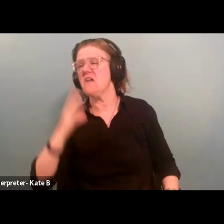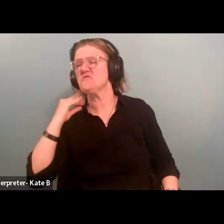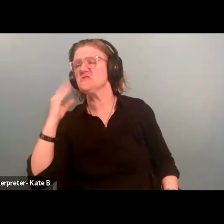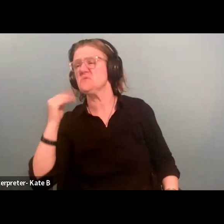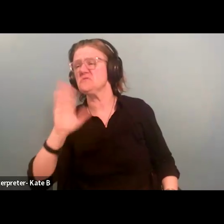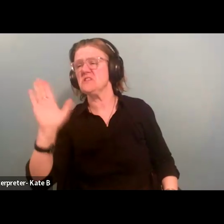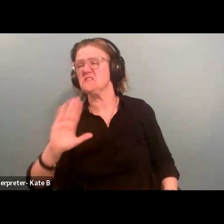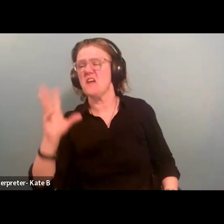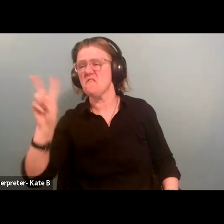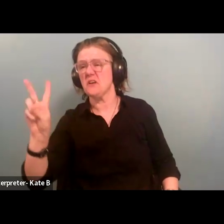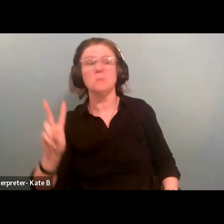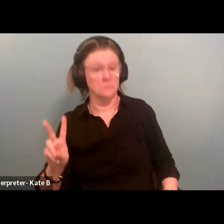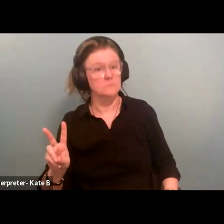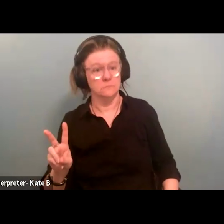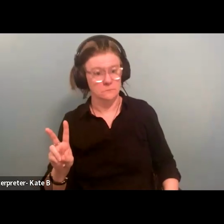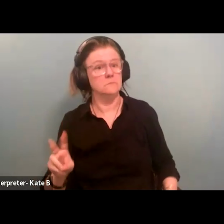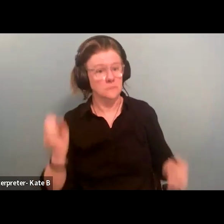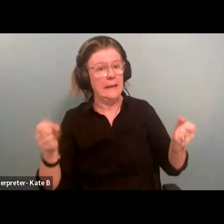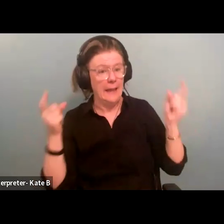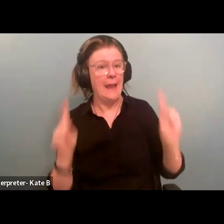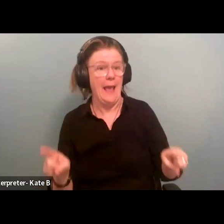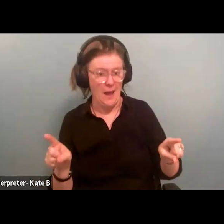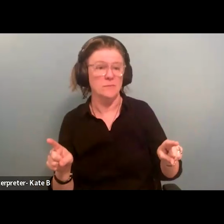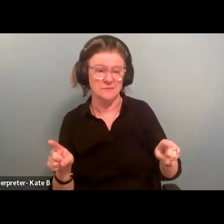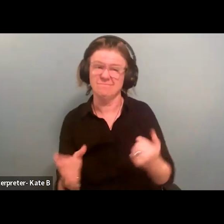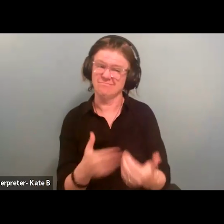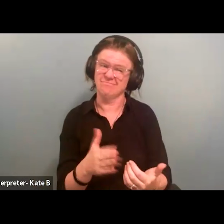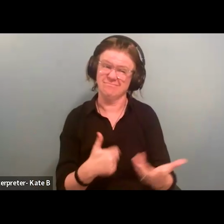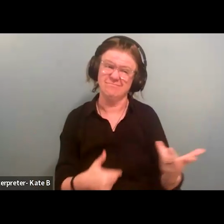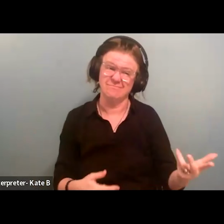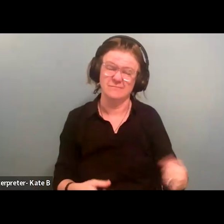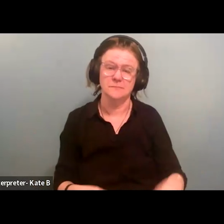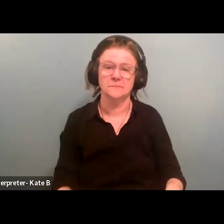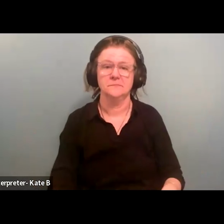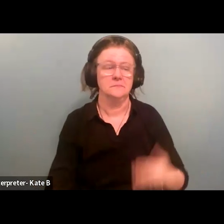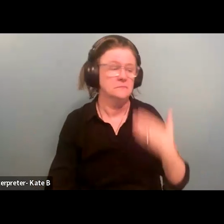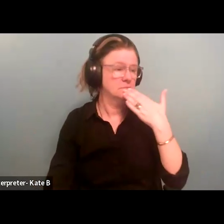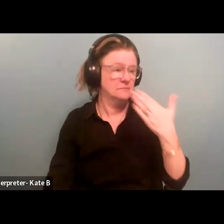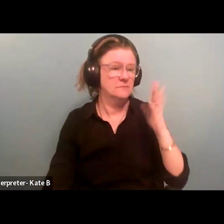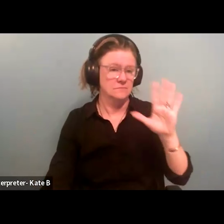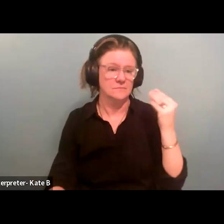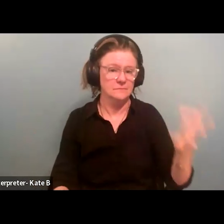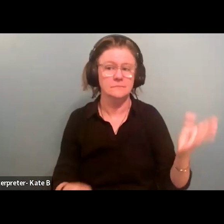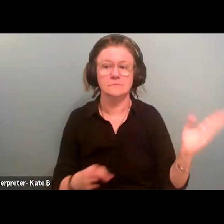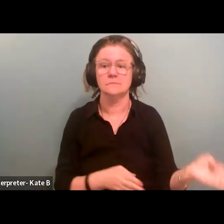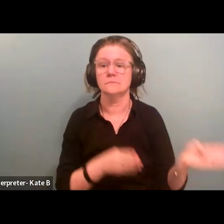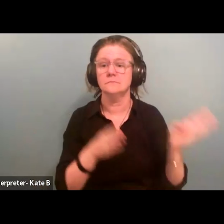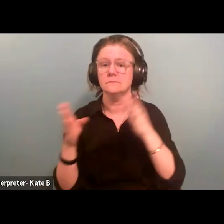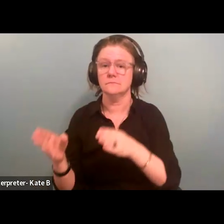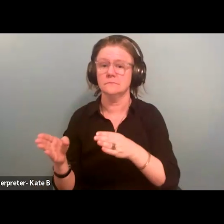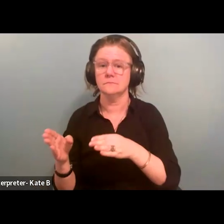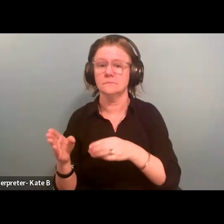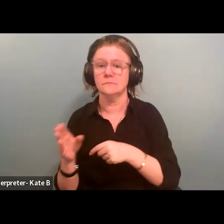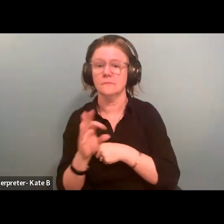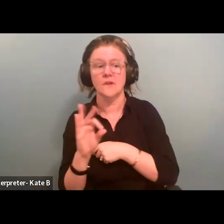But, in fact, it happens pretty easily. So really appreciate all that information. Frank, would you be willing to answer a couple of questions